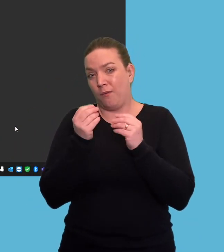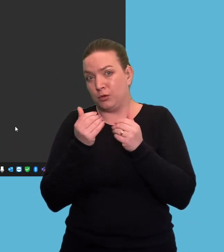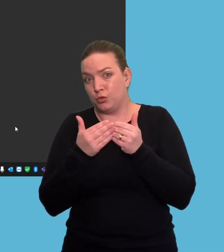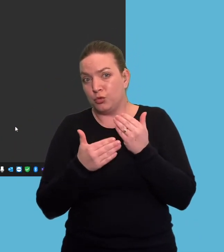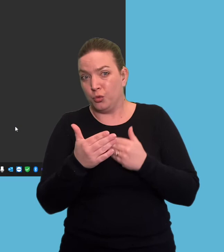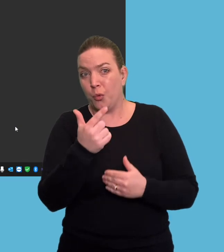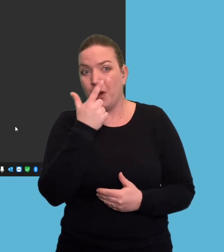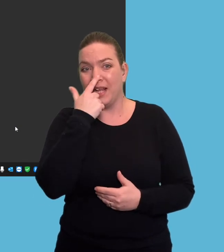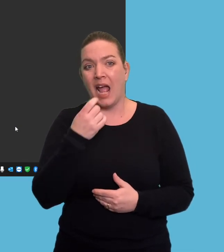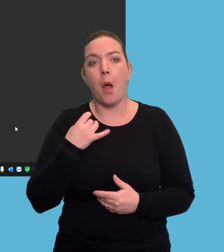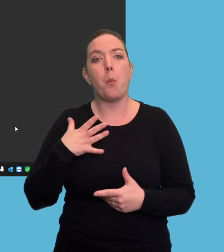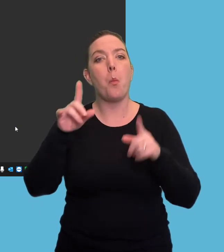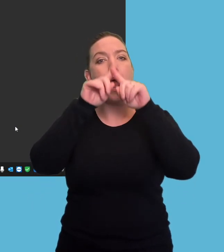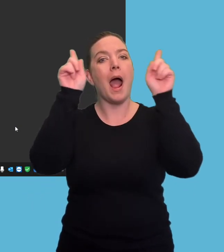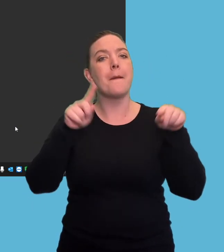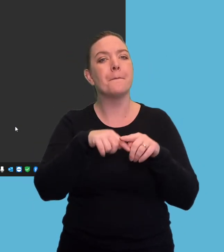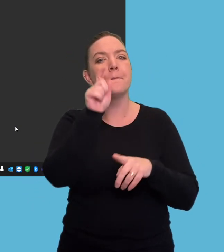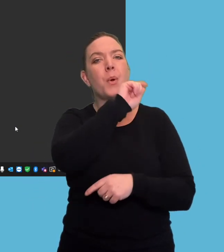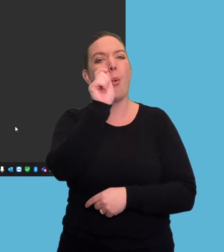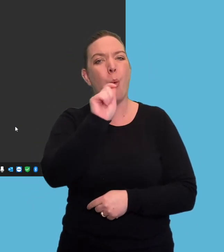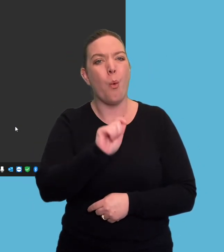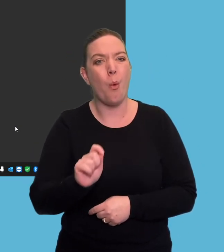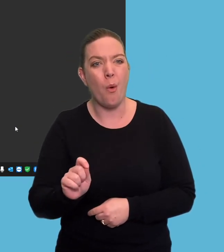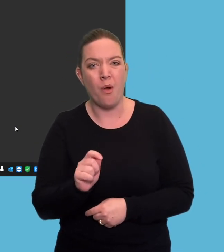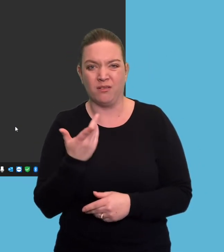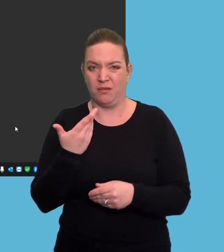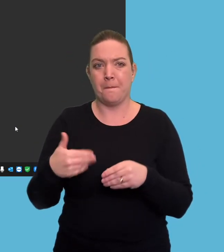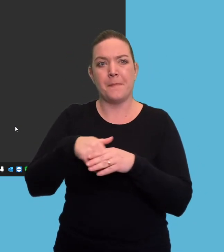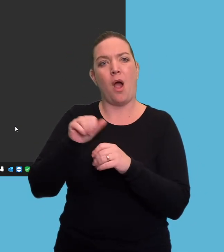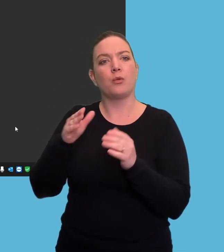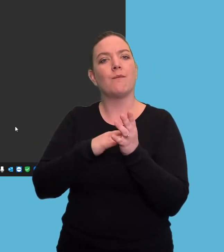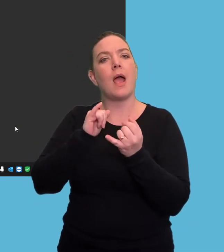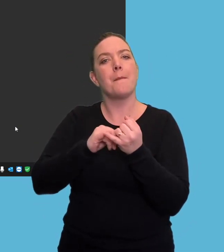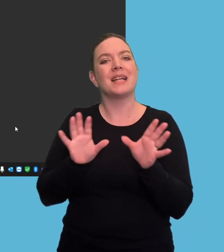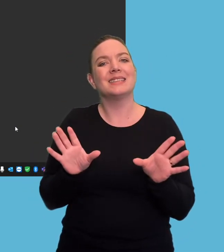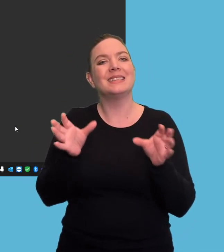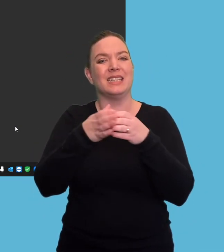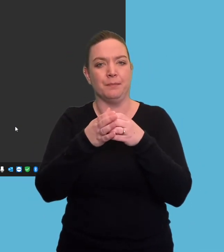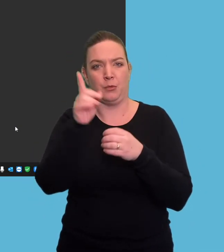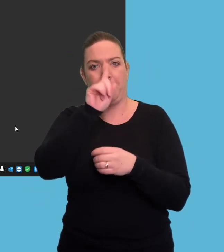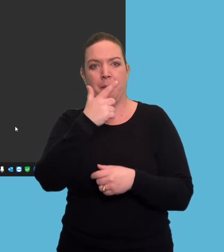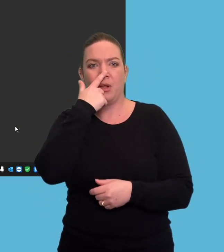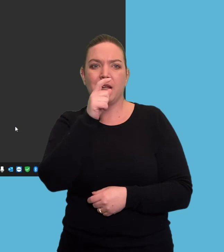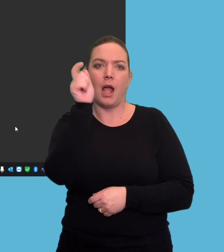We're expecting to soon be able to use whiteboard, which is an application as part of MS Teams